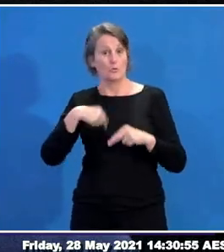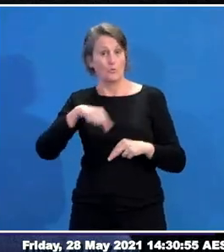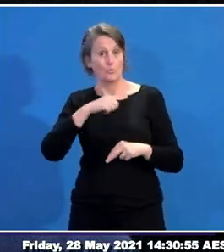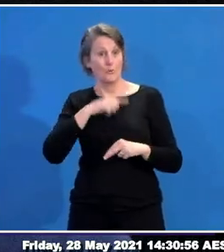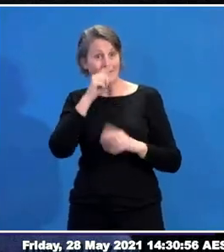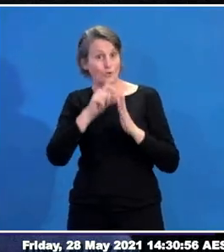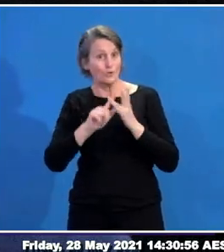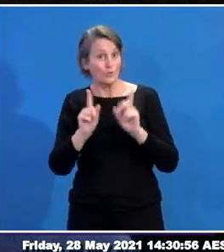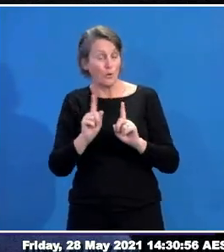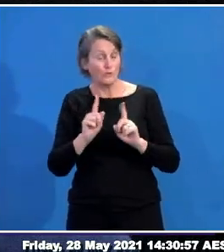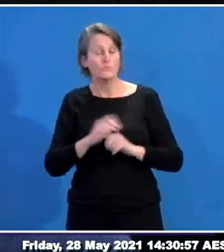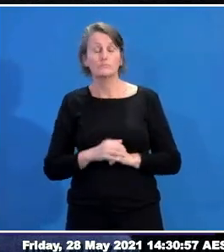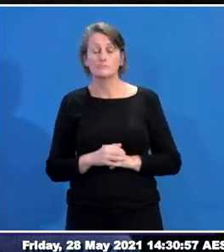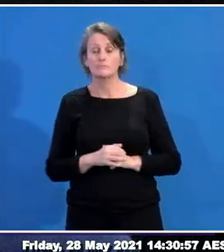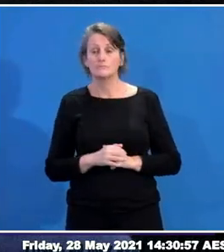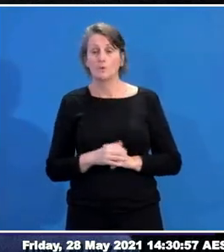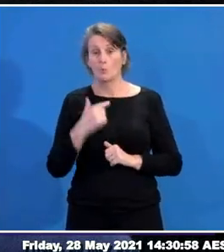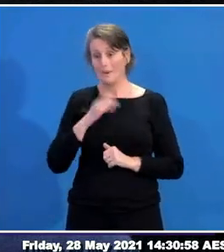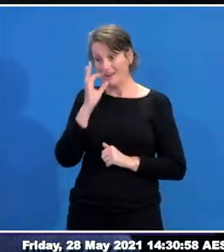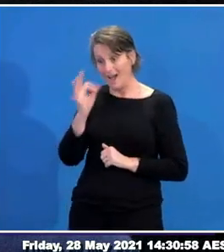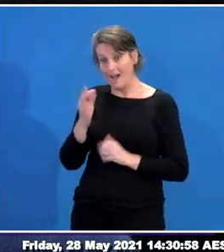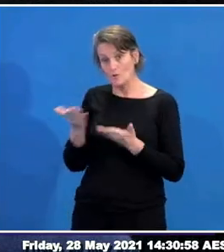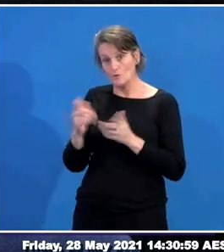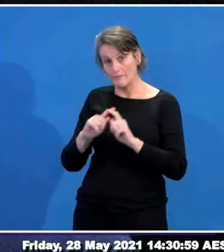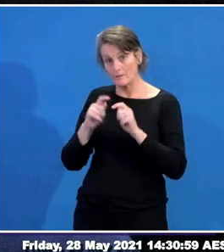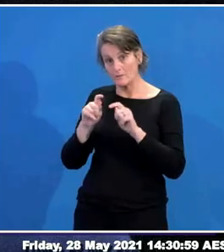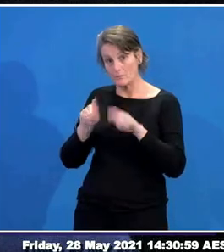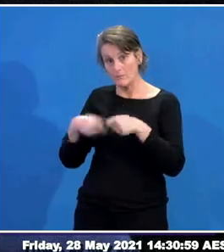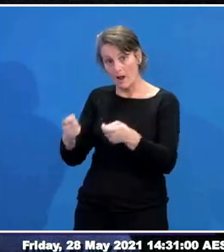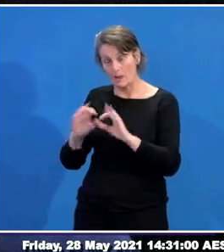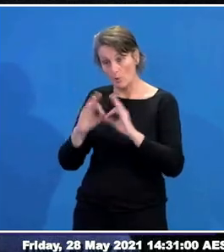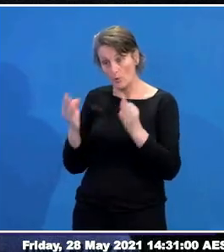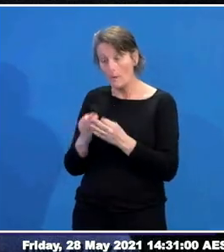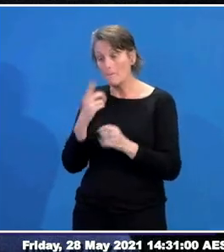incidents, is to require the provider to undertake an investigation, either